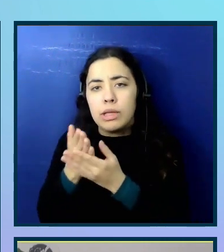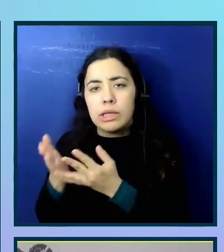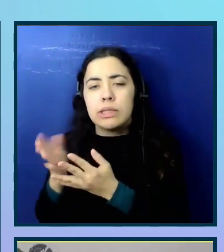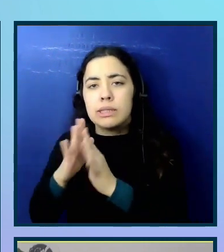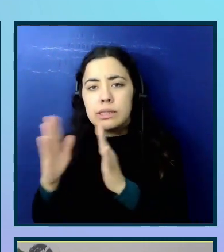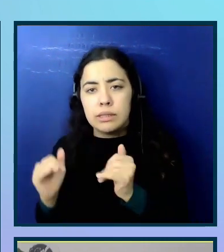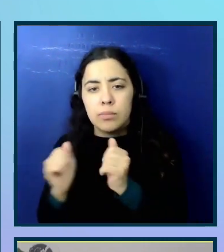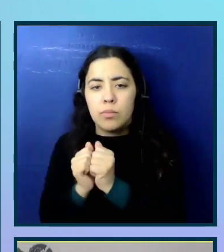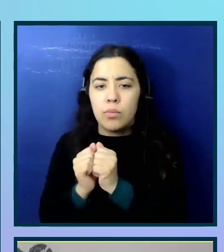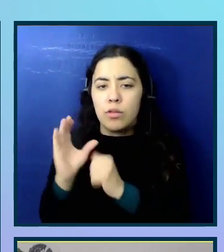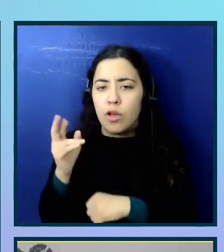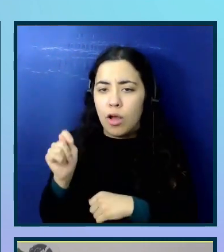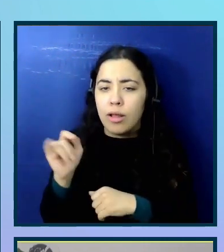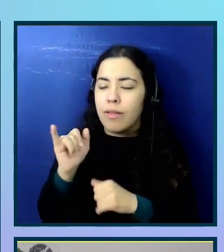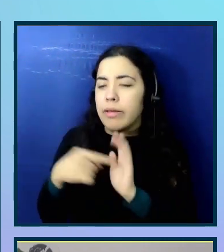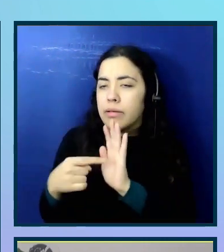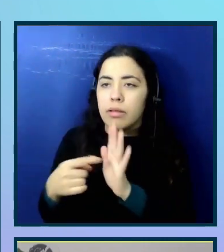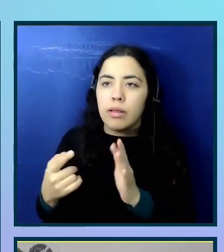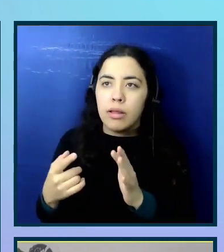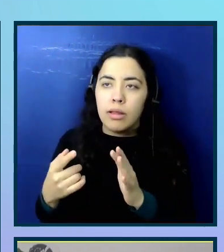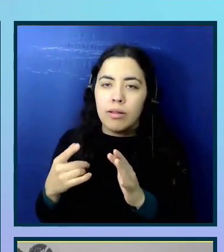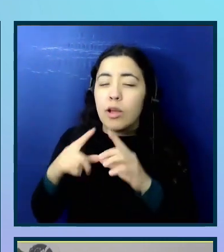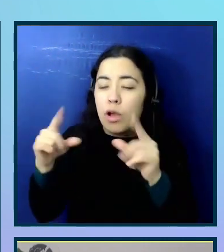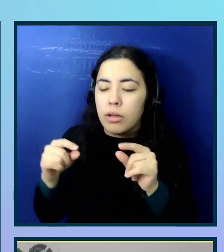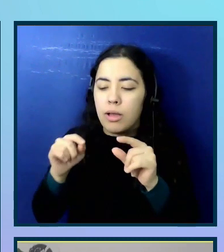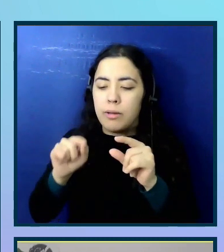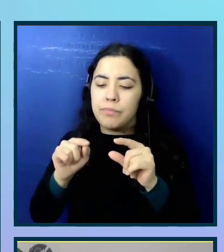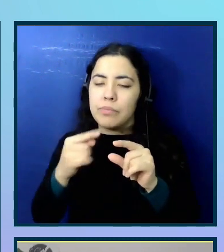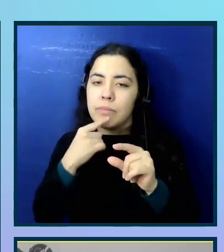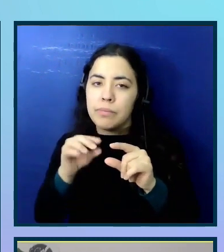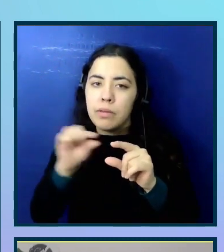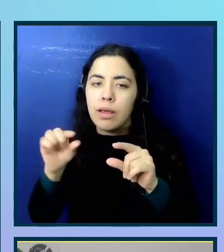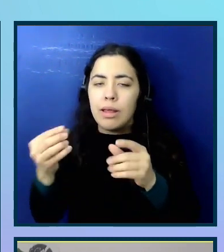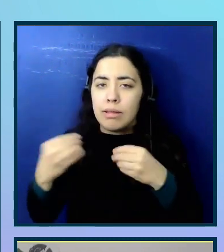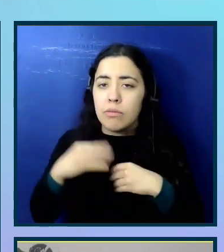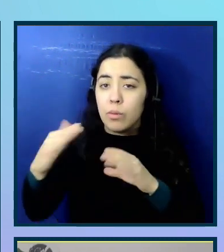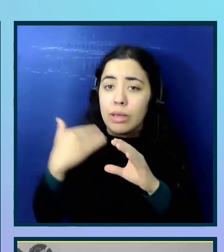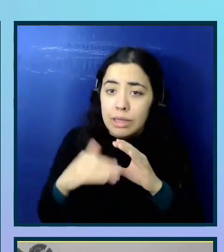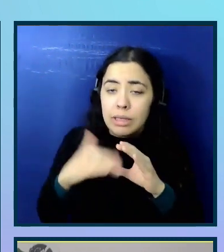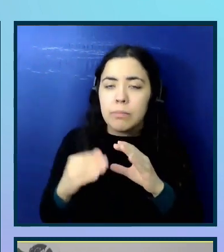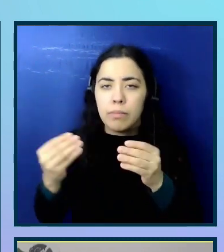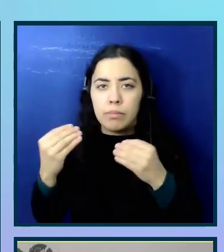like give us your email address, give us your payment method, and then confirmation, stuff like that.